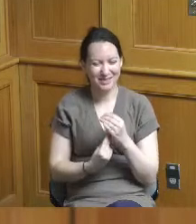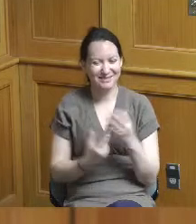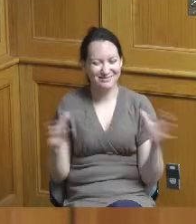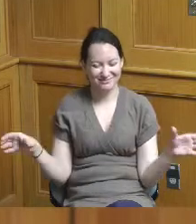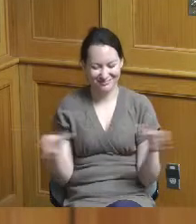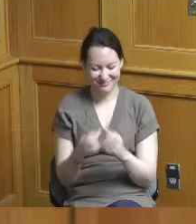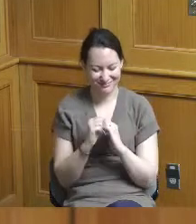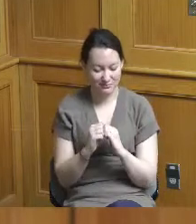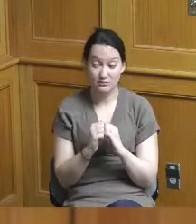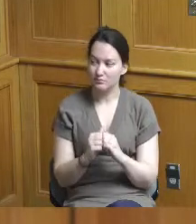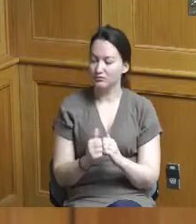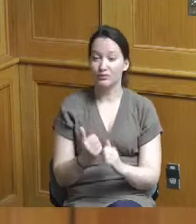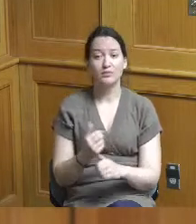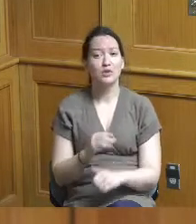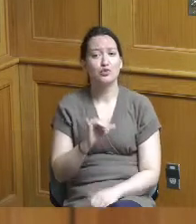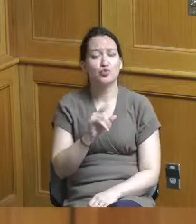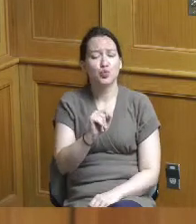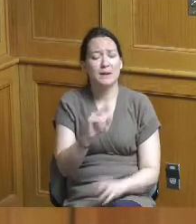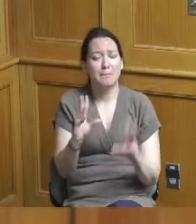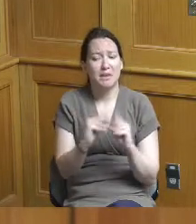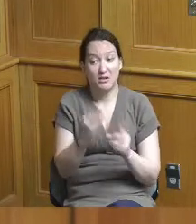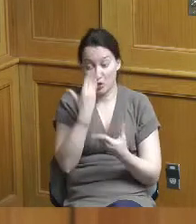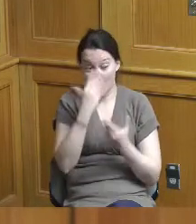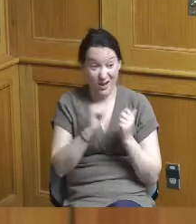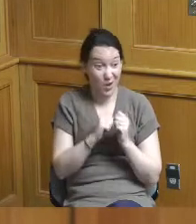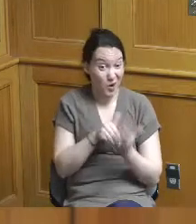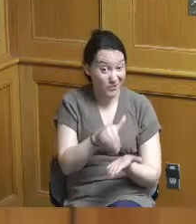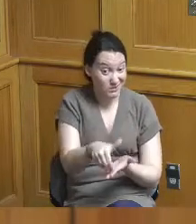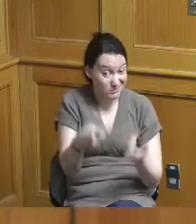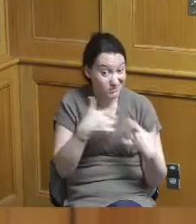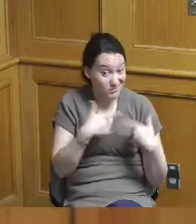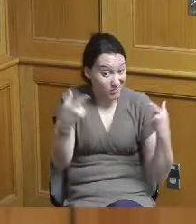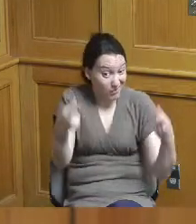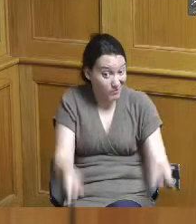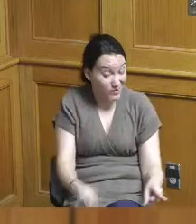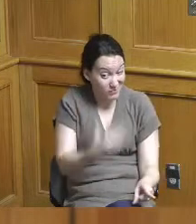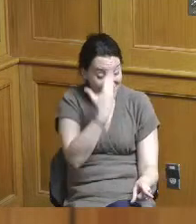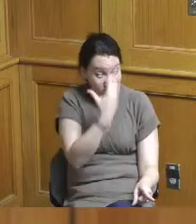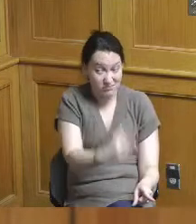suggested a joint meeting I don't know how often that would happen but I think at these inflection